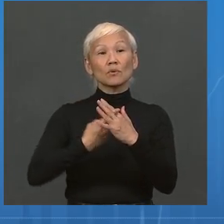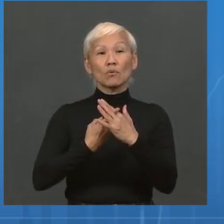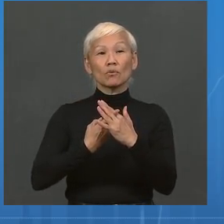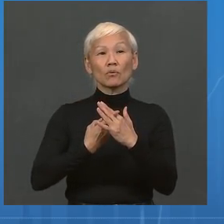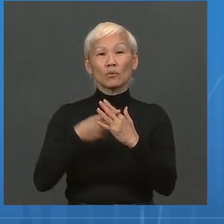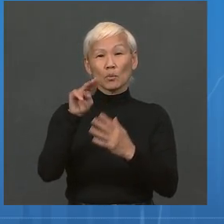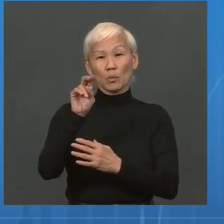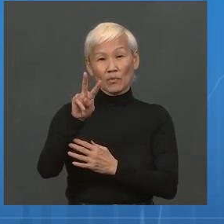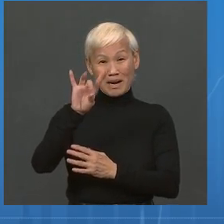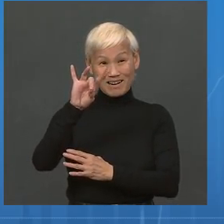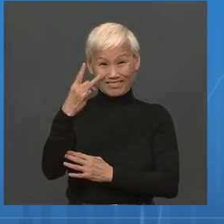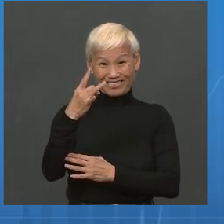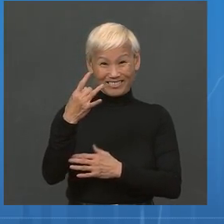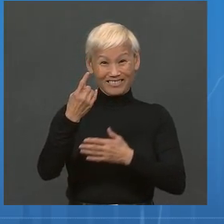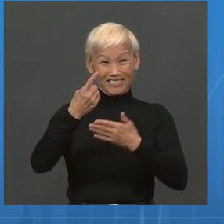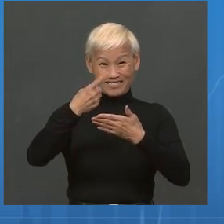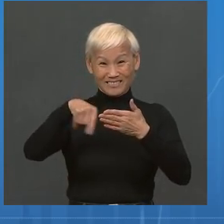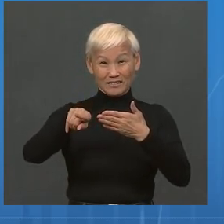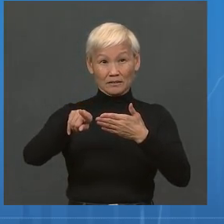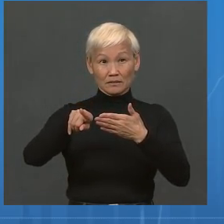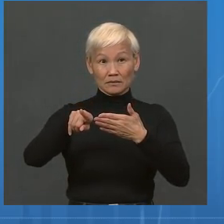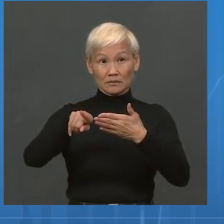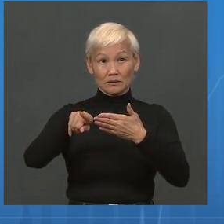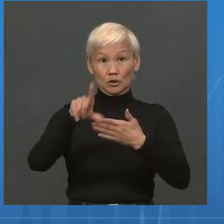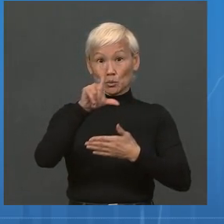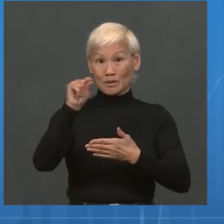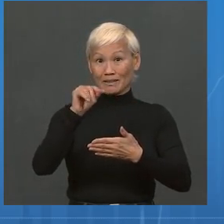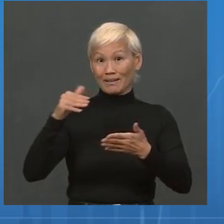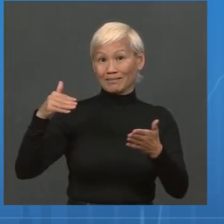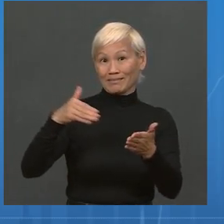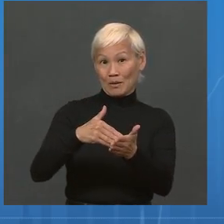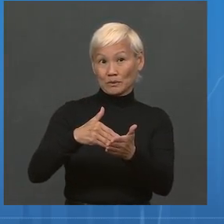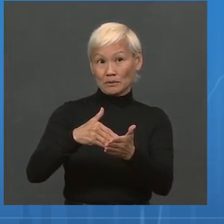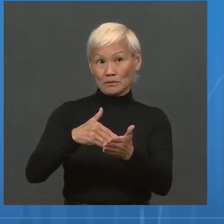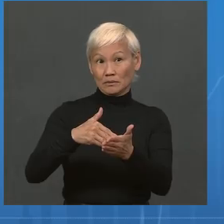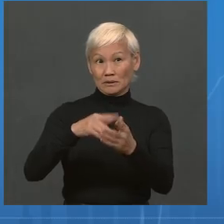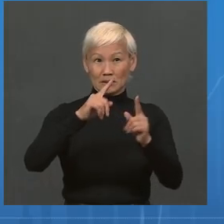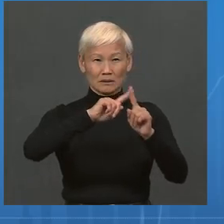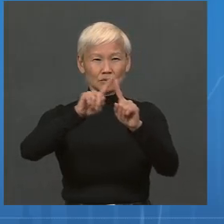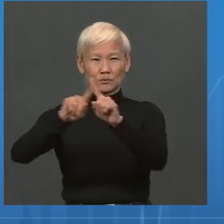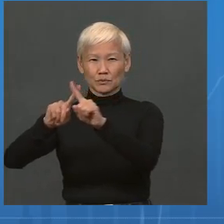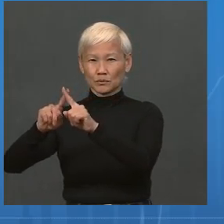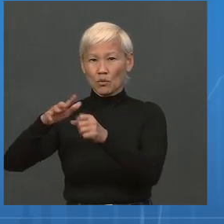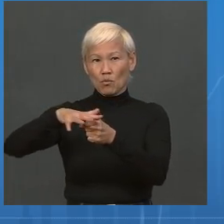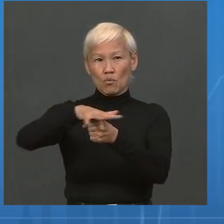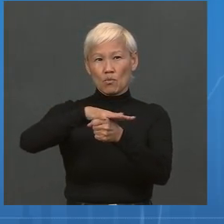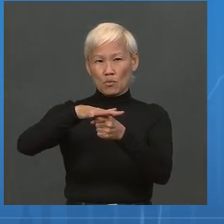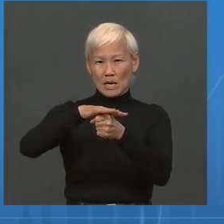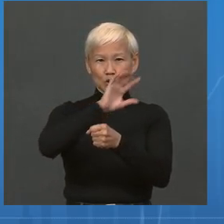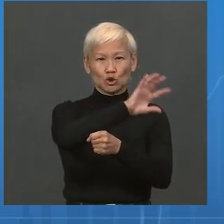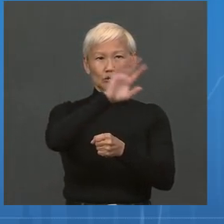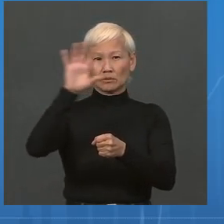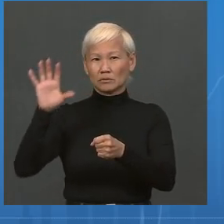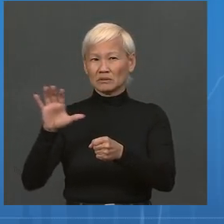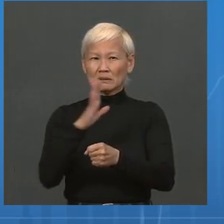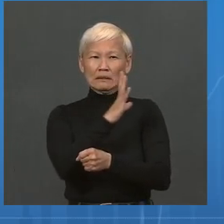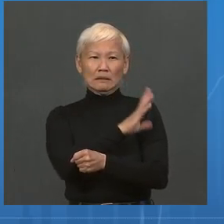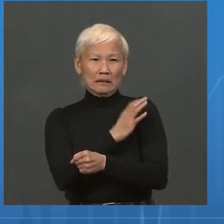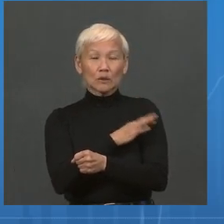next week, 20,000 sites -- convenient and trusted sites -- will be open and the kids' vaccination program